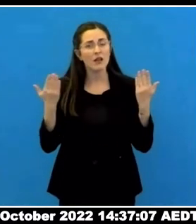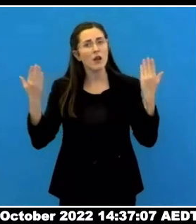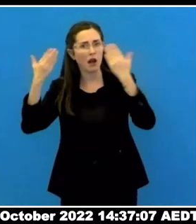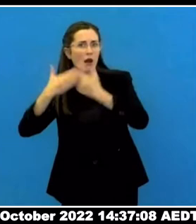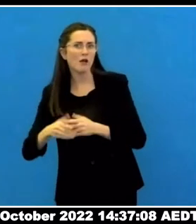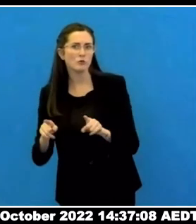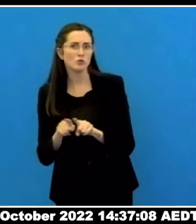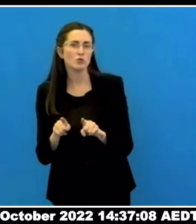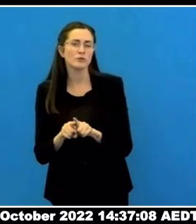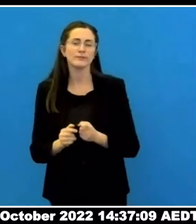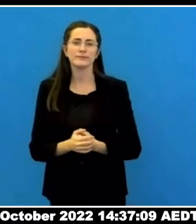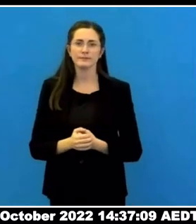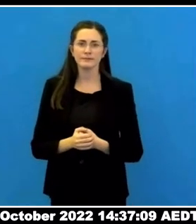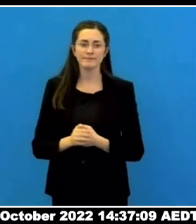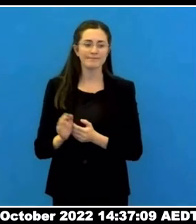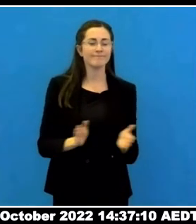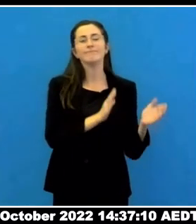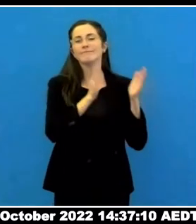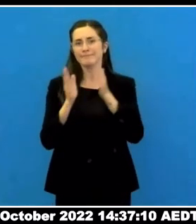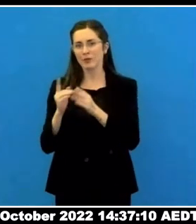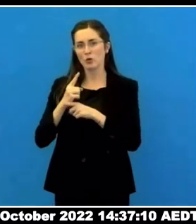I will now move to the topic of My Needs as a Carer: